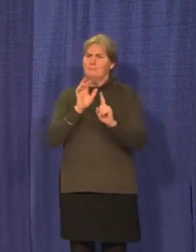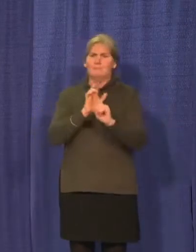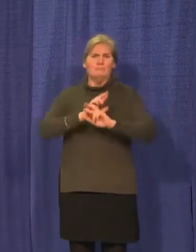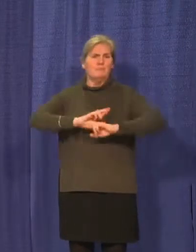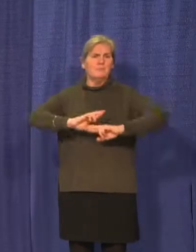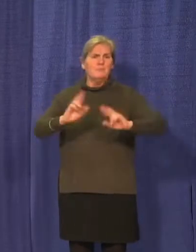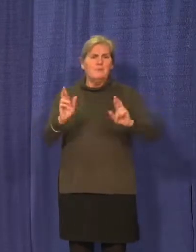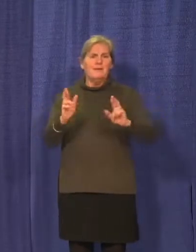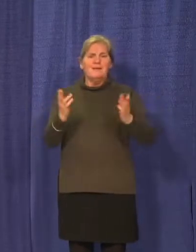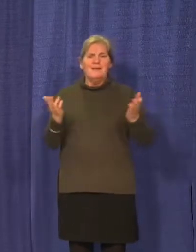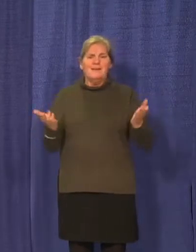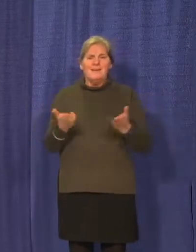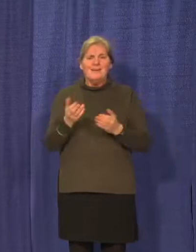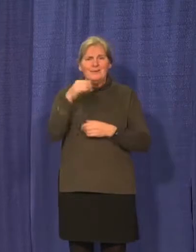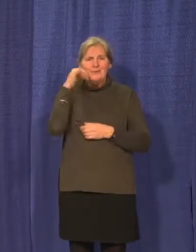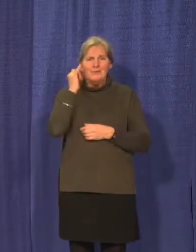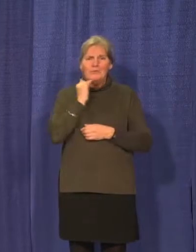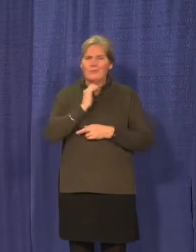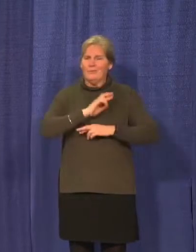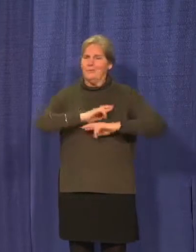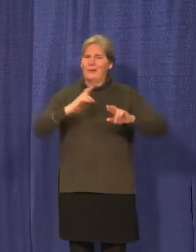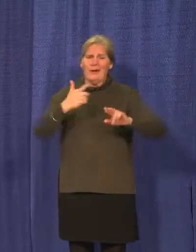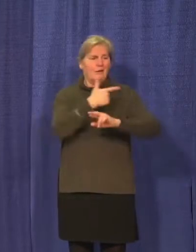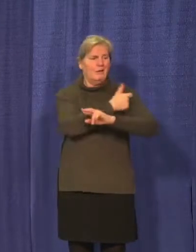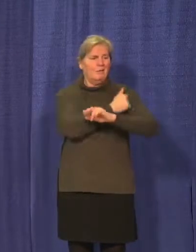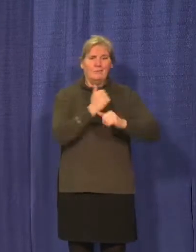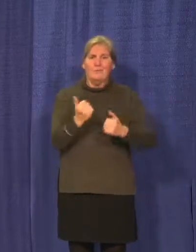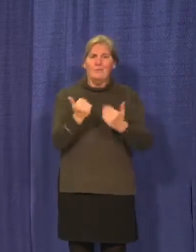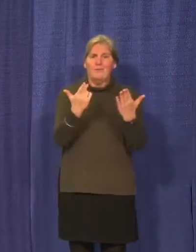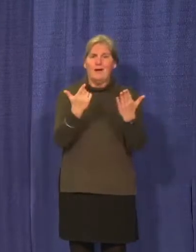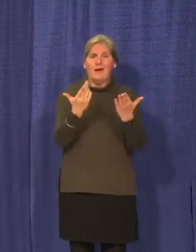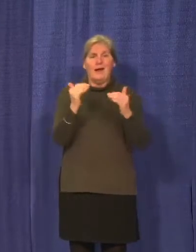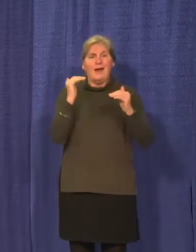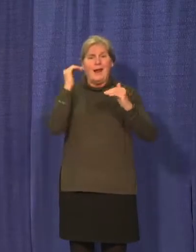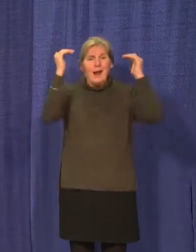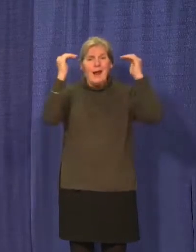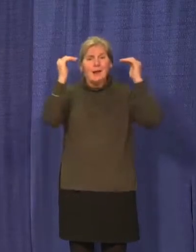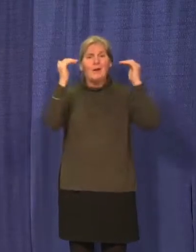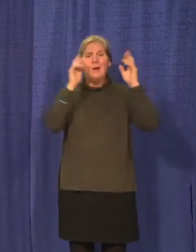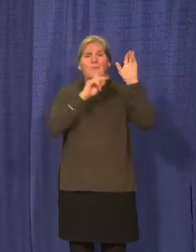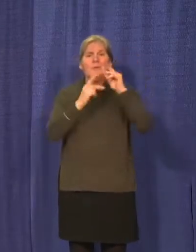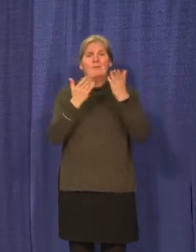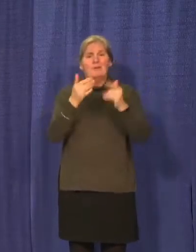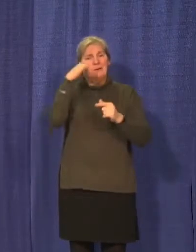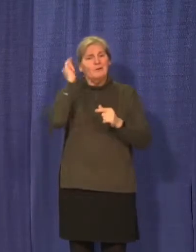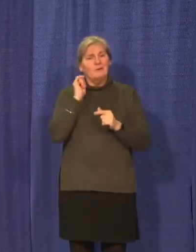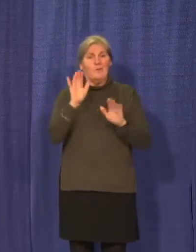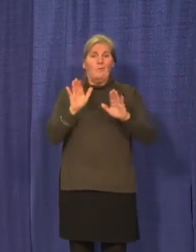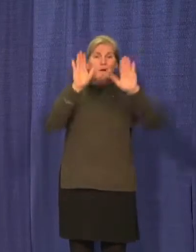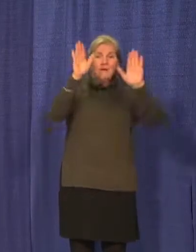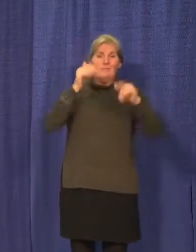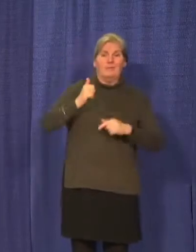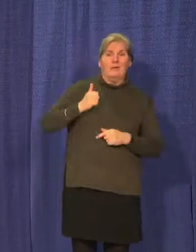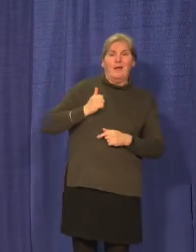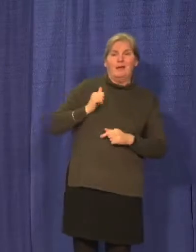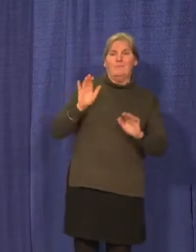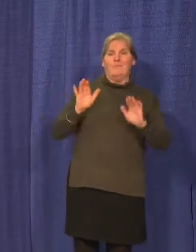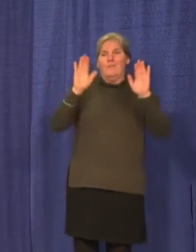We have the ability as a territory to immunize our entire adult population and this would be great for Canada. This would be great for us as